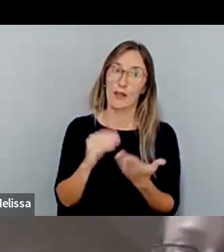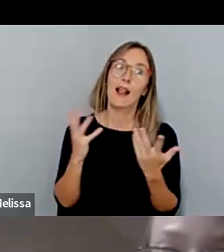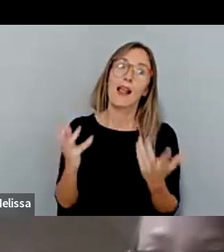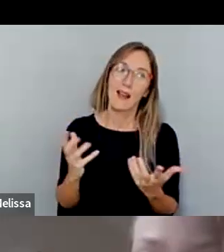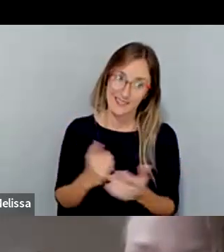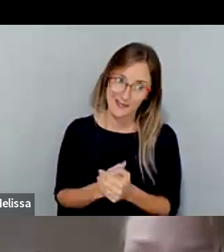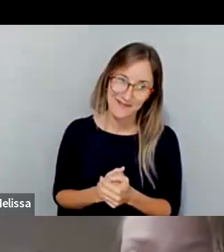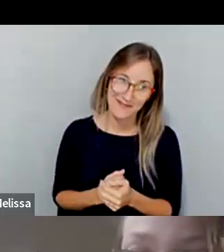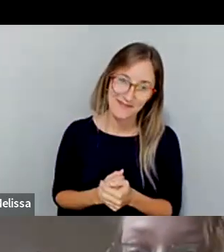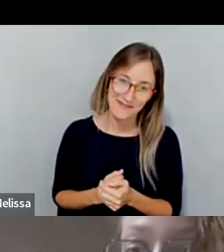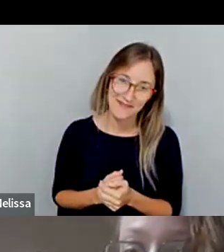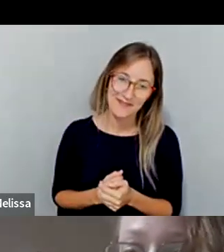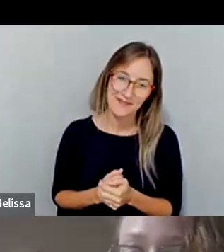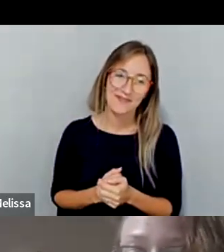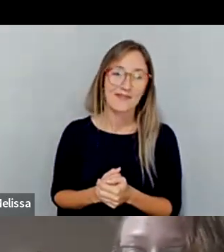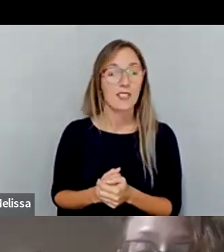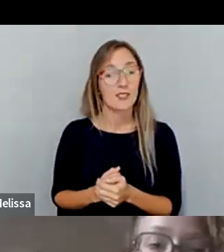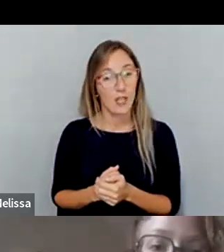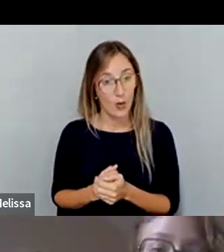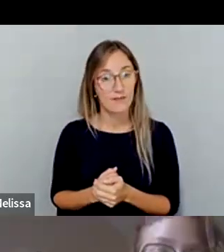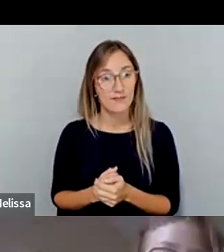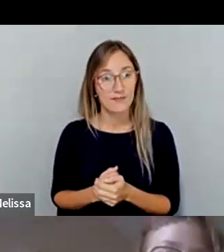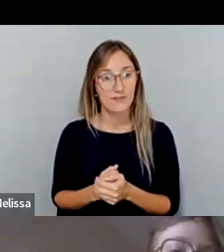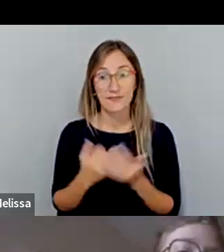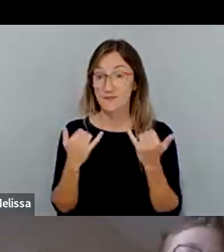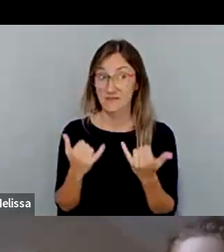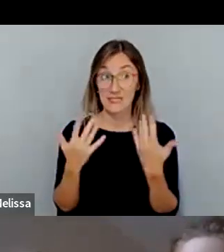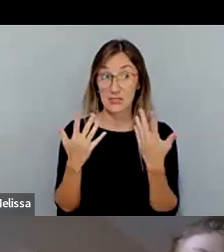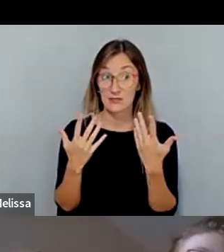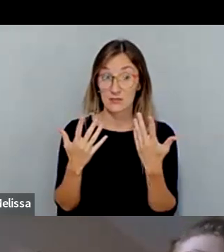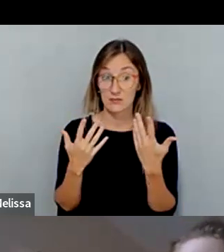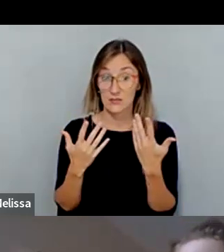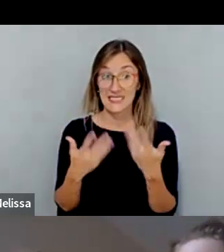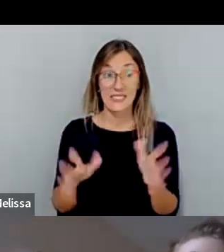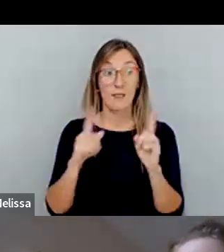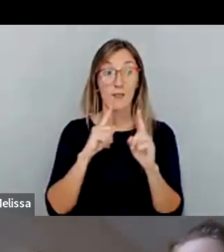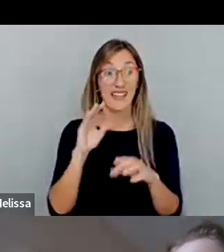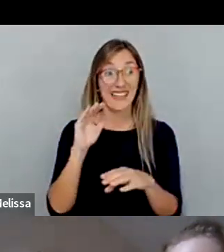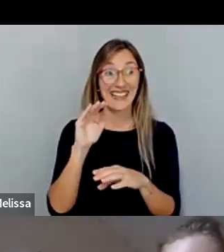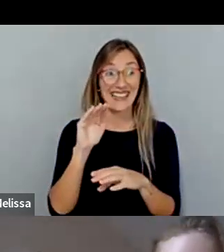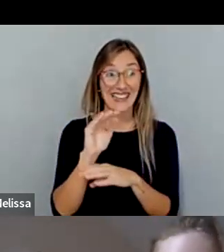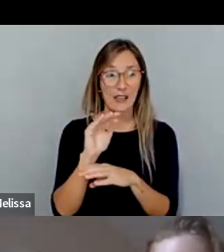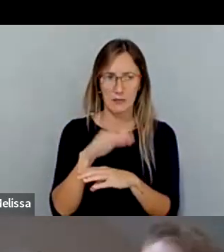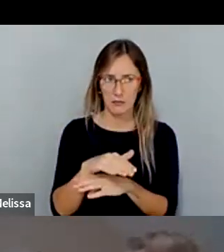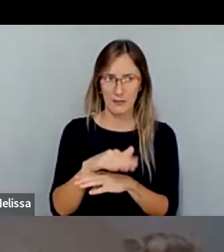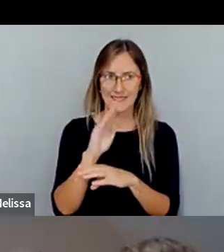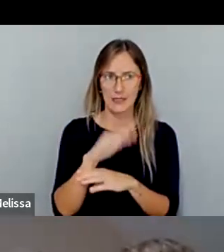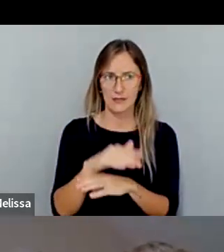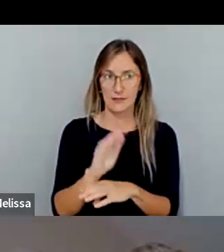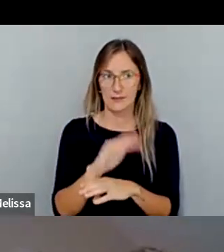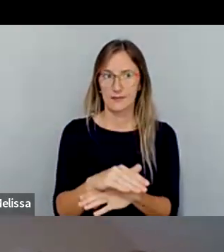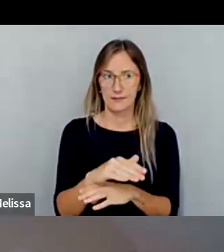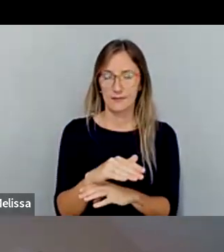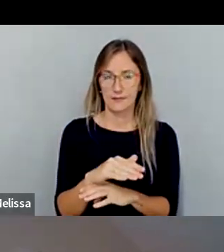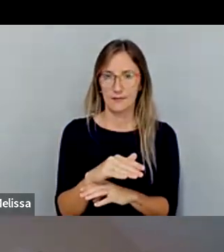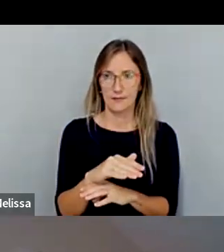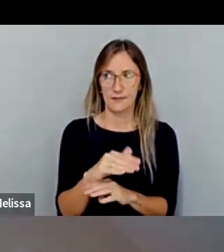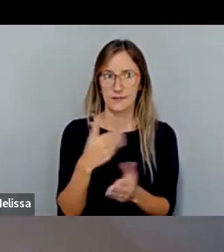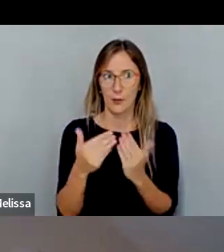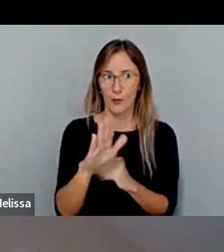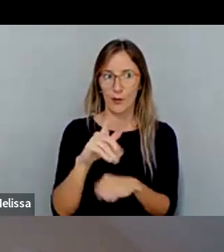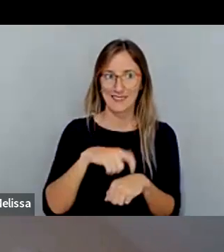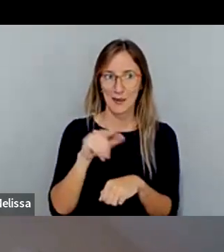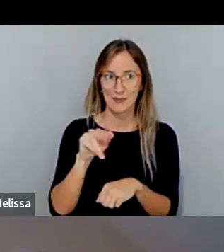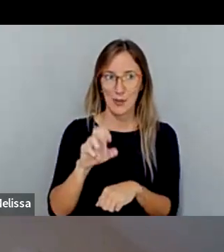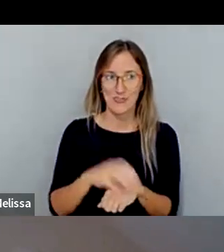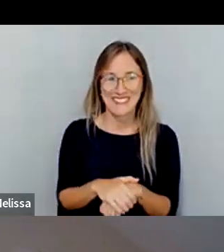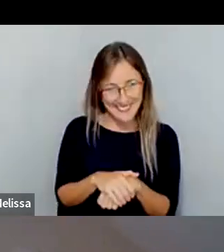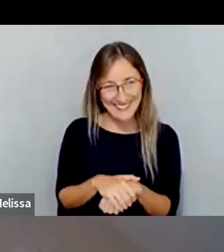both of your knowledge shared with all of these young people and with